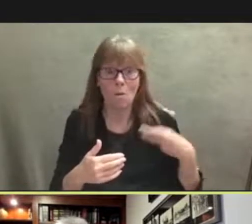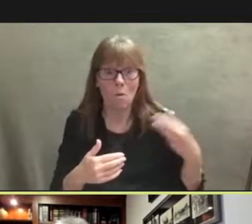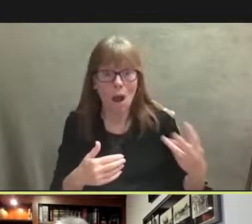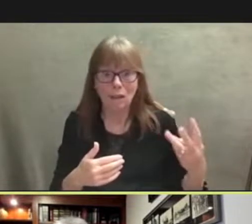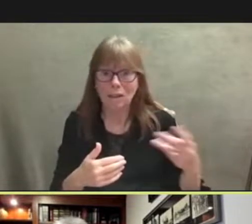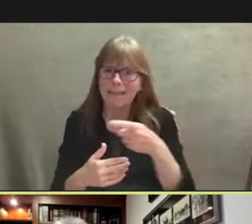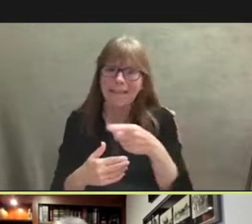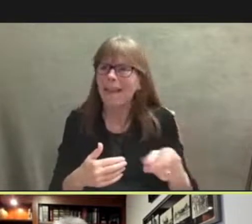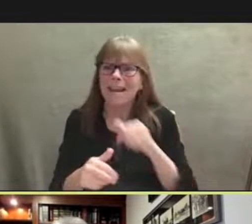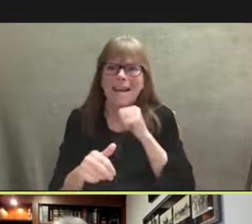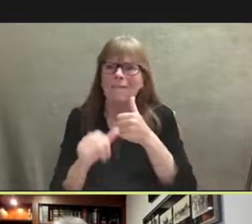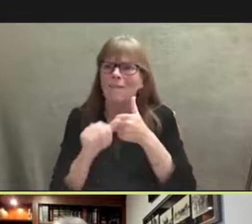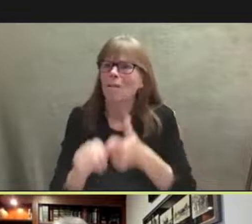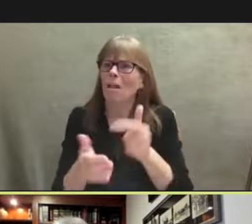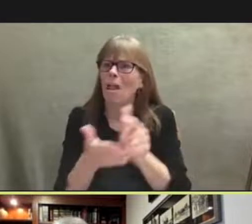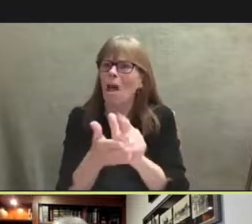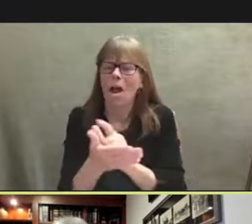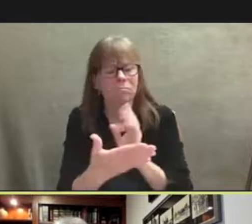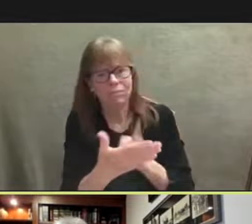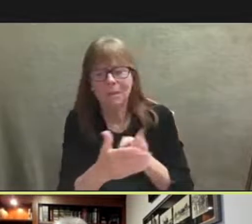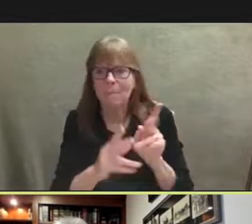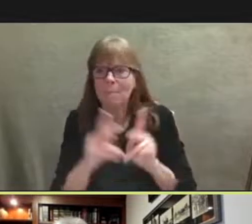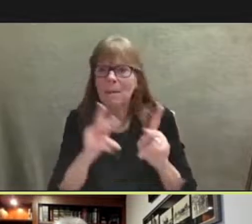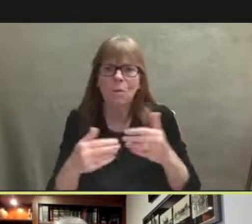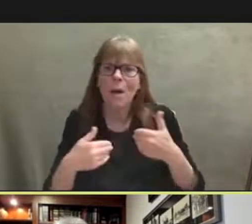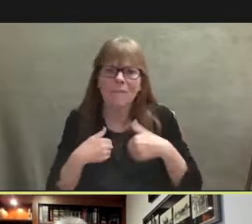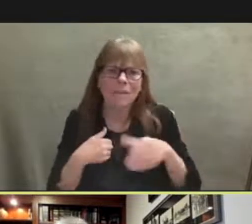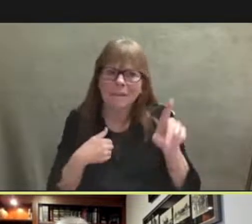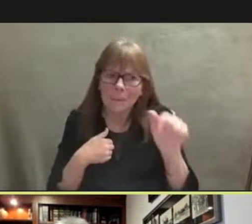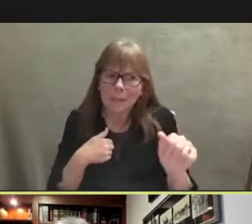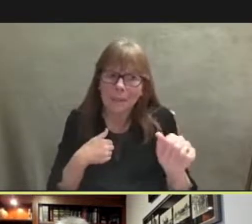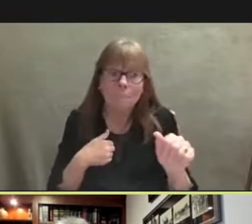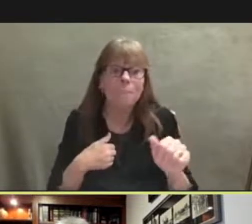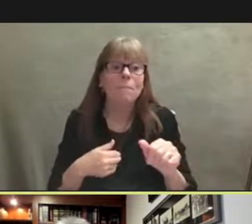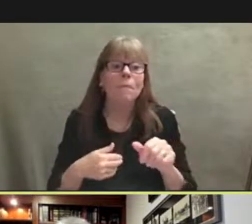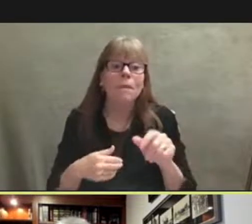against people with disabilities. The crux of complaints by disability rights advocates